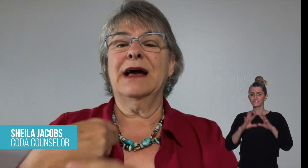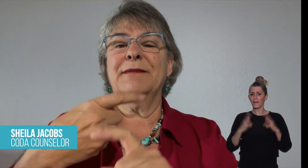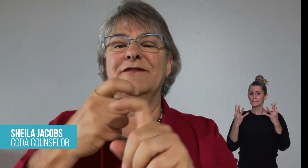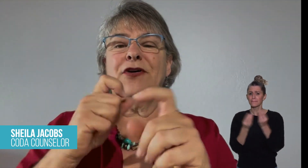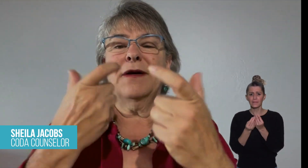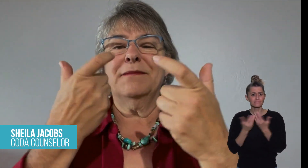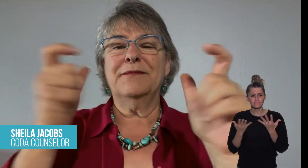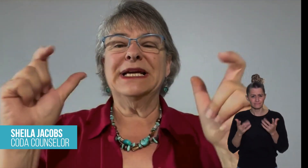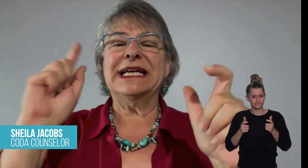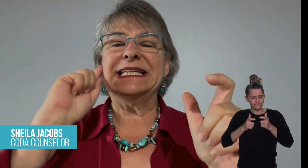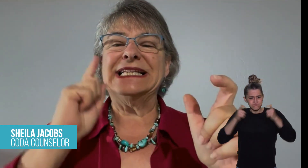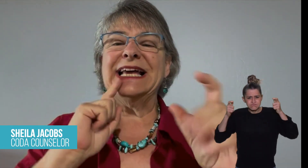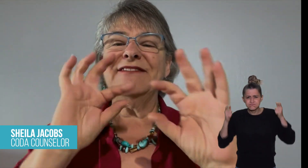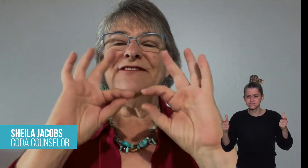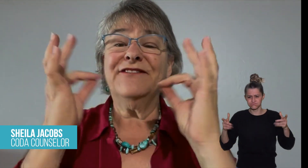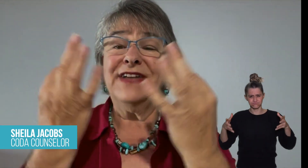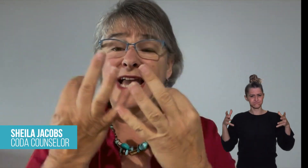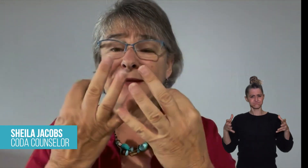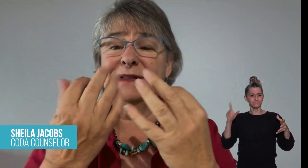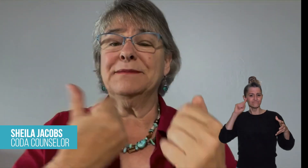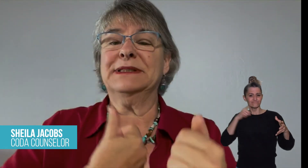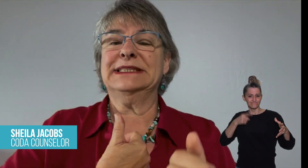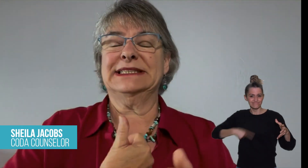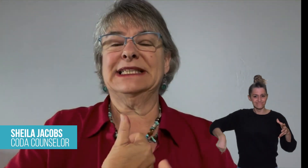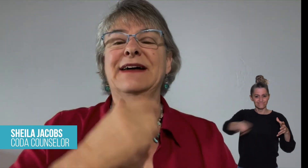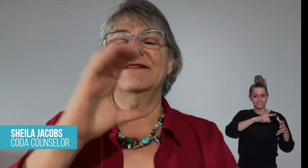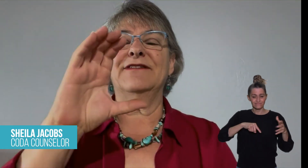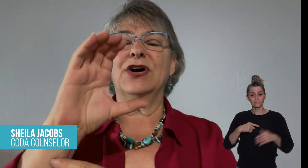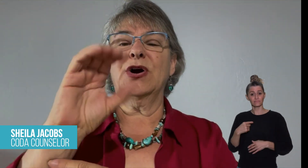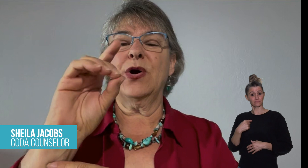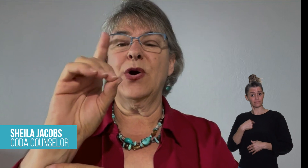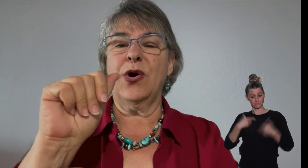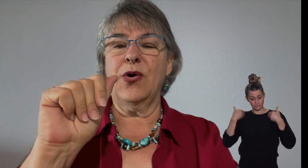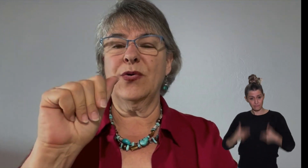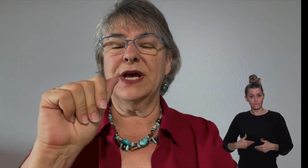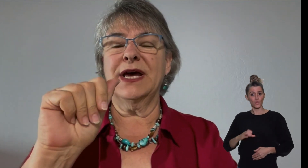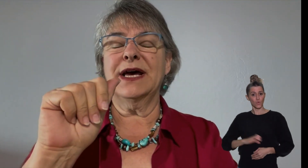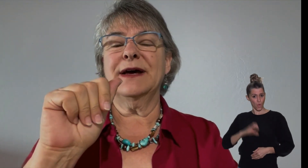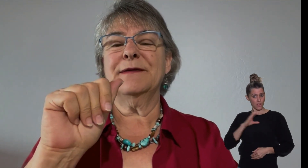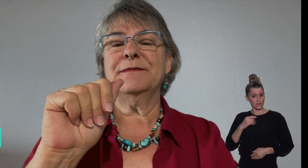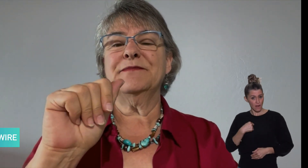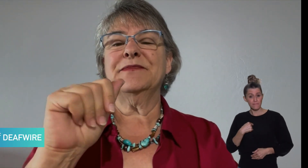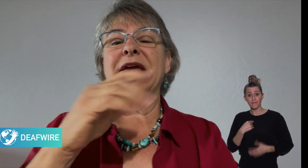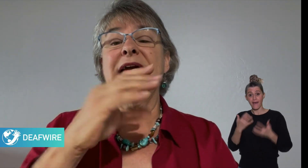I come from a big Deaf family.